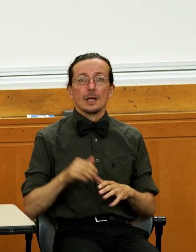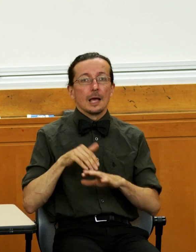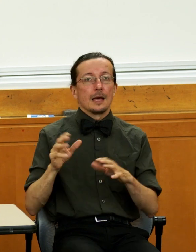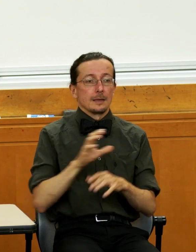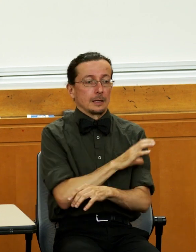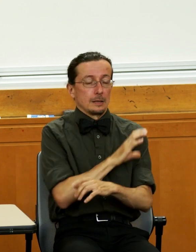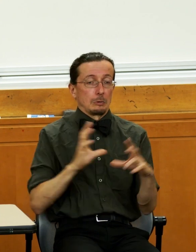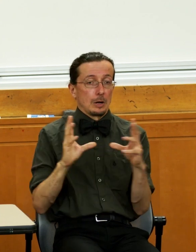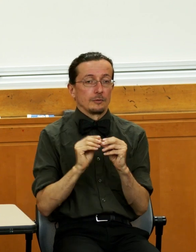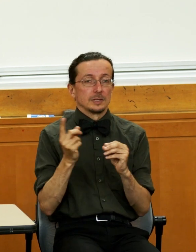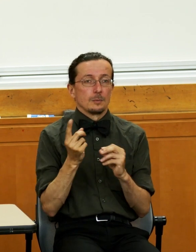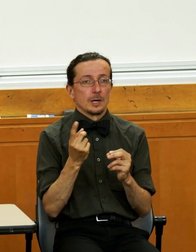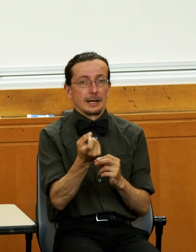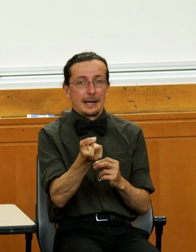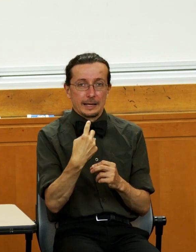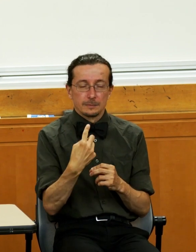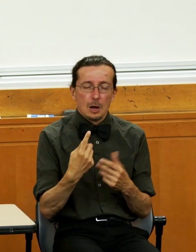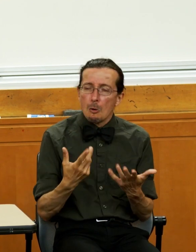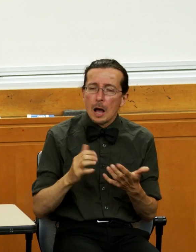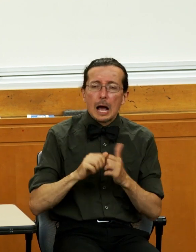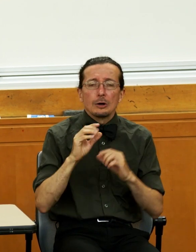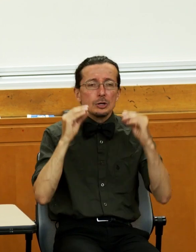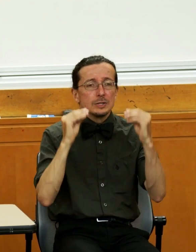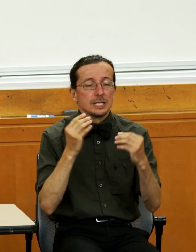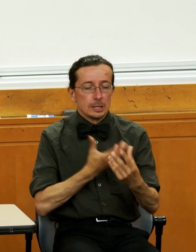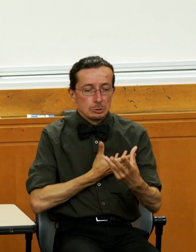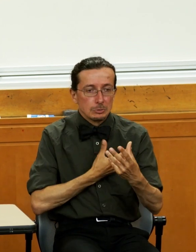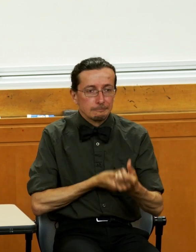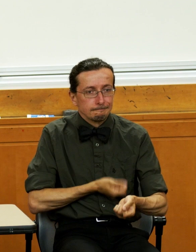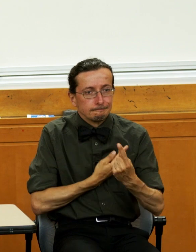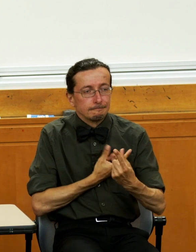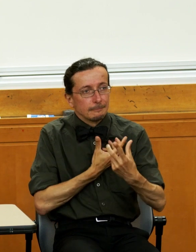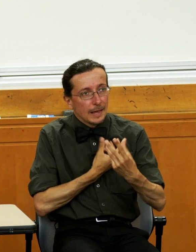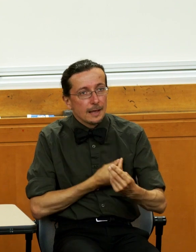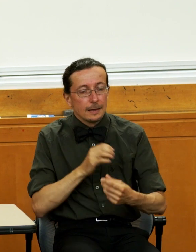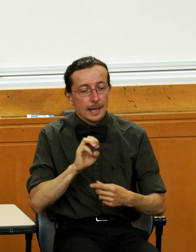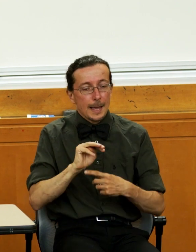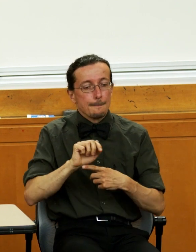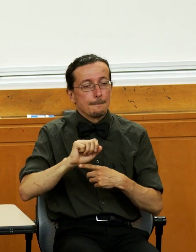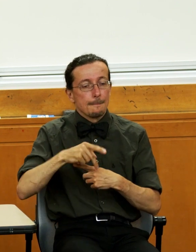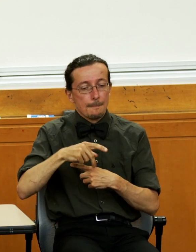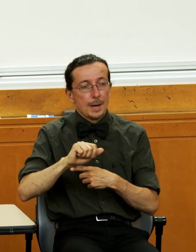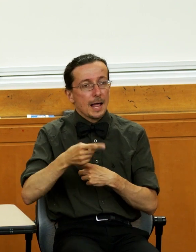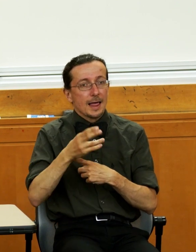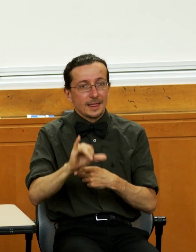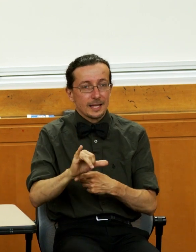conference, they were like, “How do you teach empathy? You know, like, they have to be able to walk around in people's shoes.” I was like, “Do you?